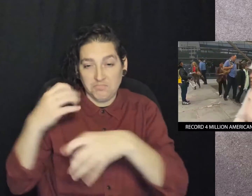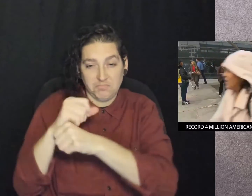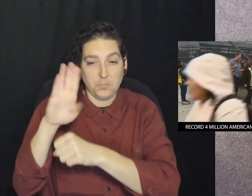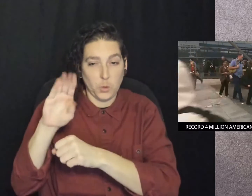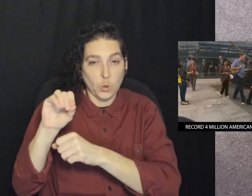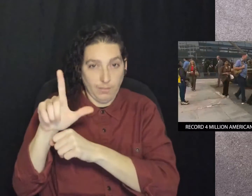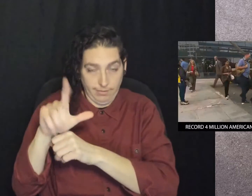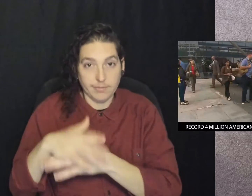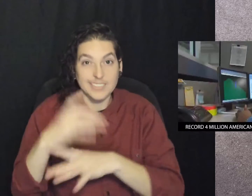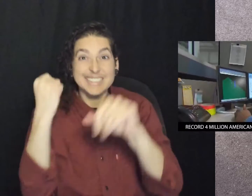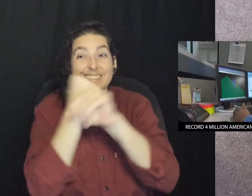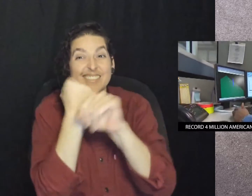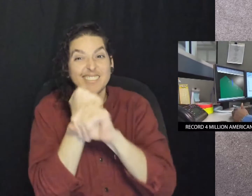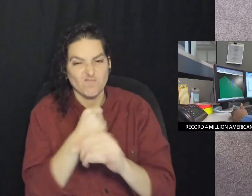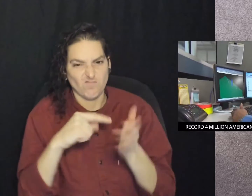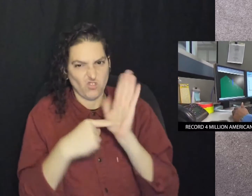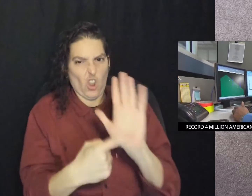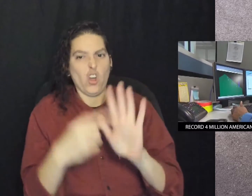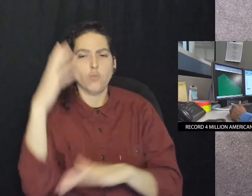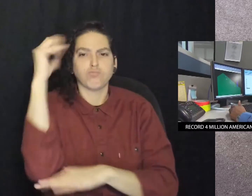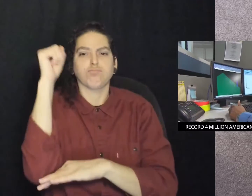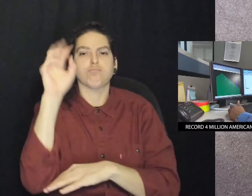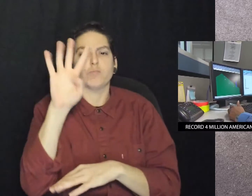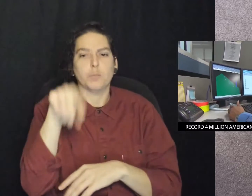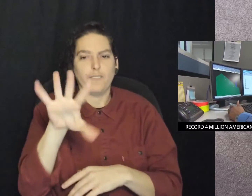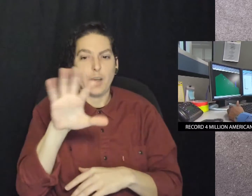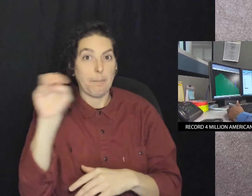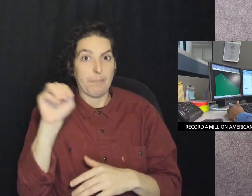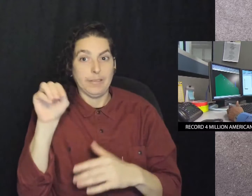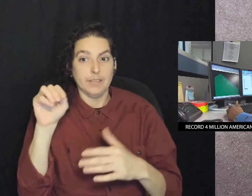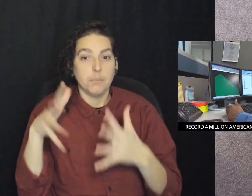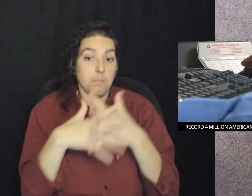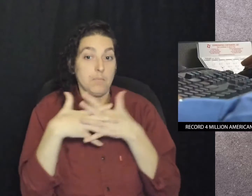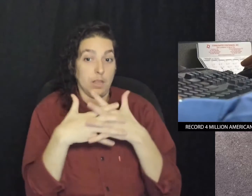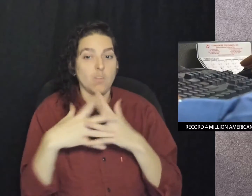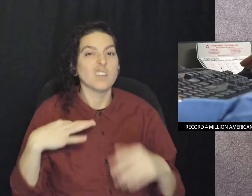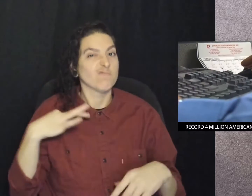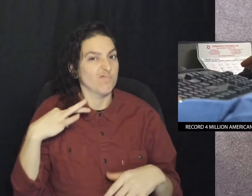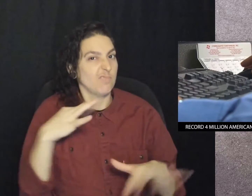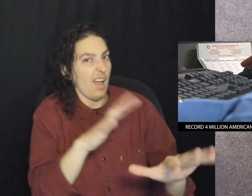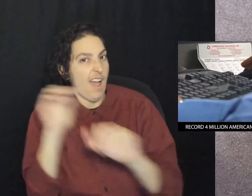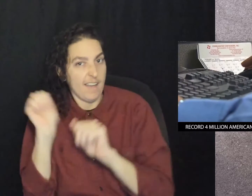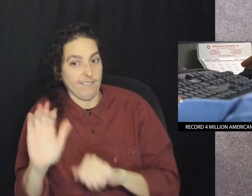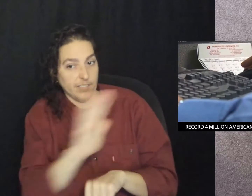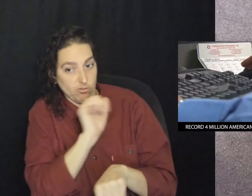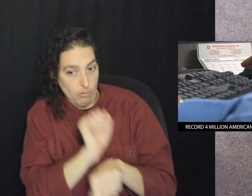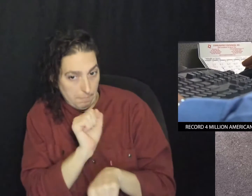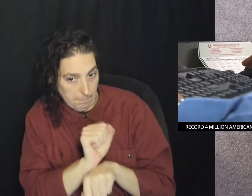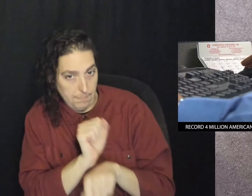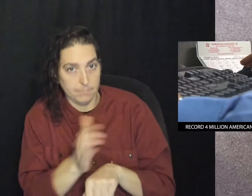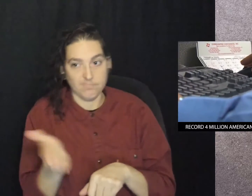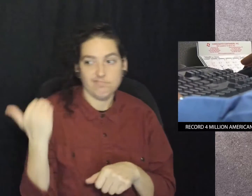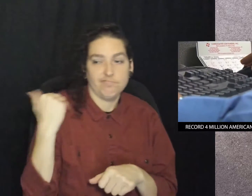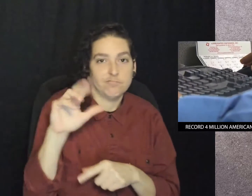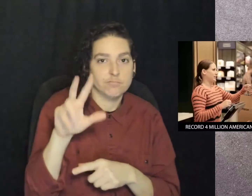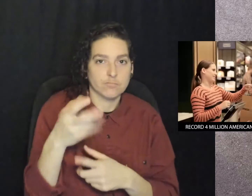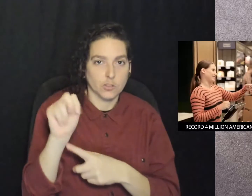data from the Bureau of Labor Statistics shows a record 4.5 million Americans voluntarily left